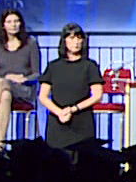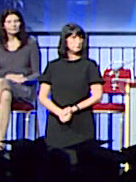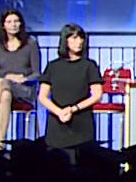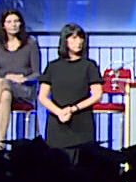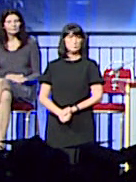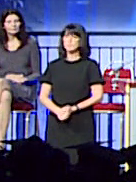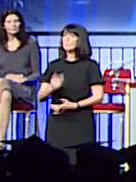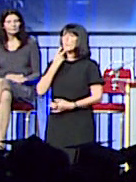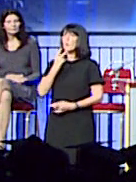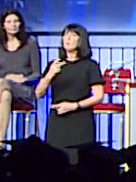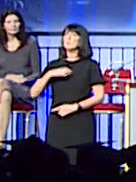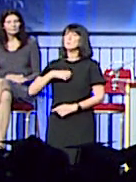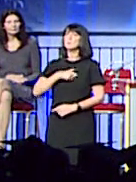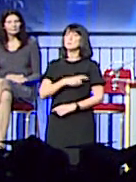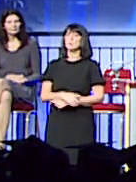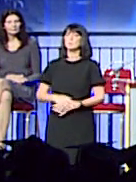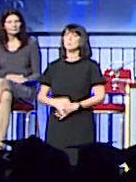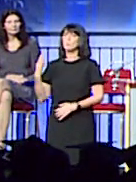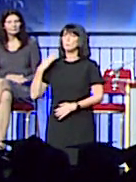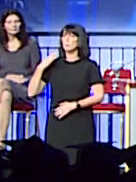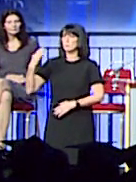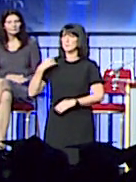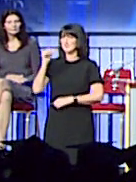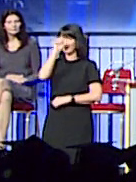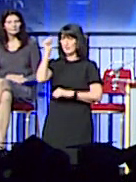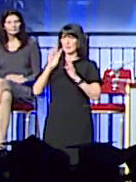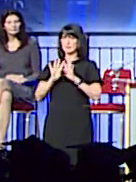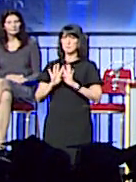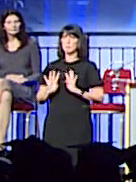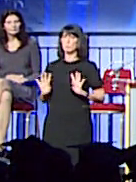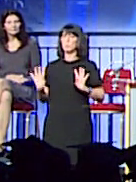vice-chancellor on behalf of the academic board I present those who have